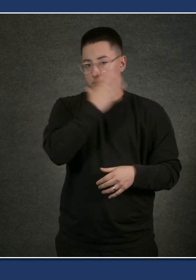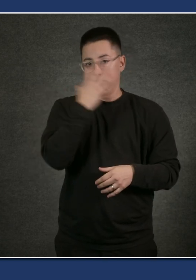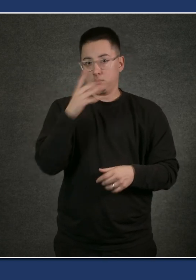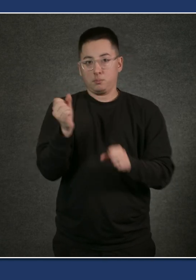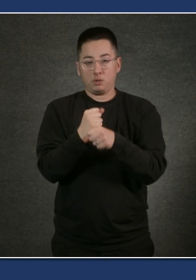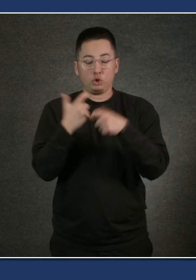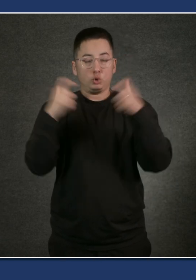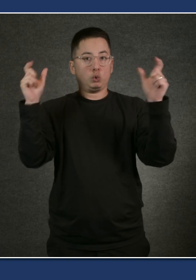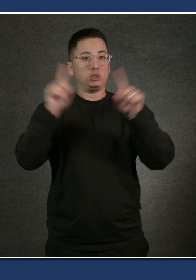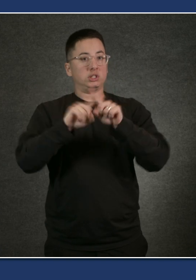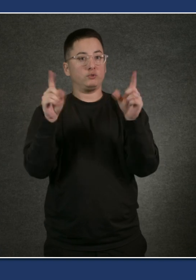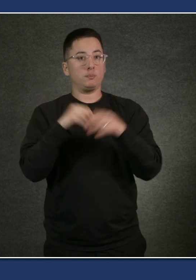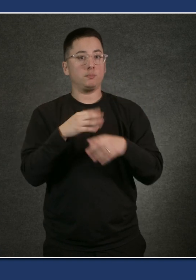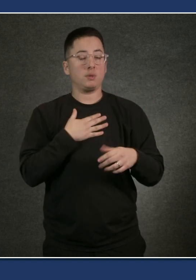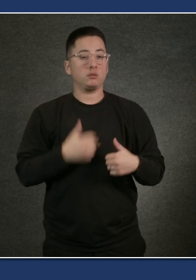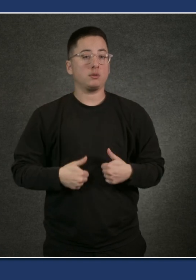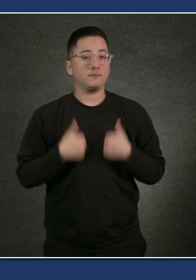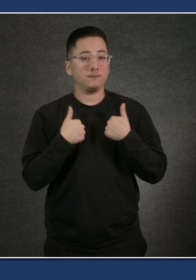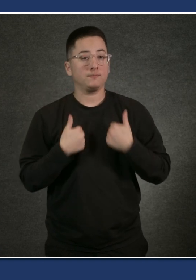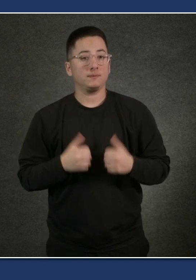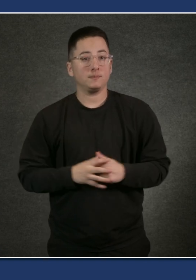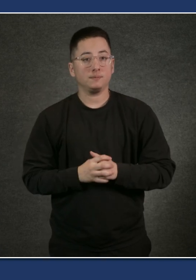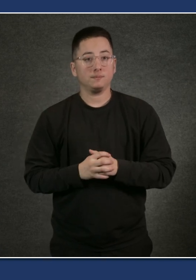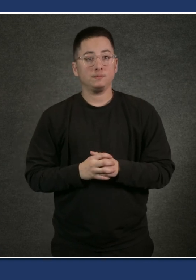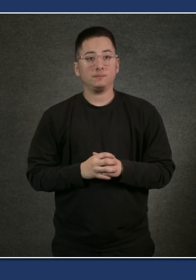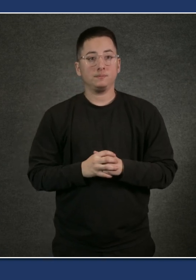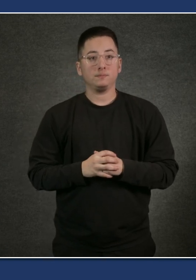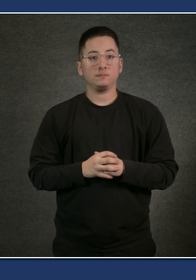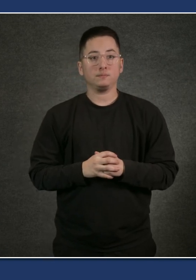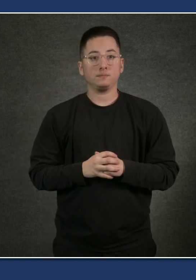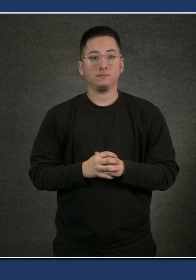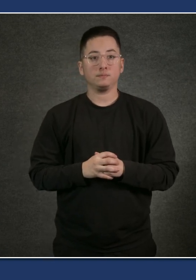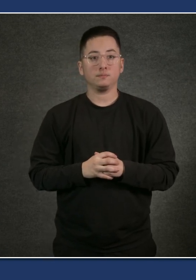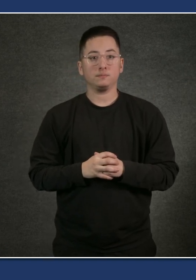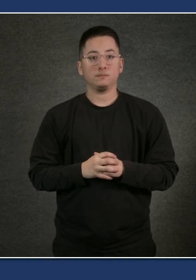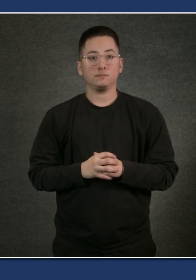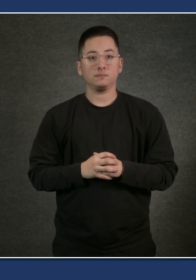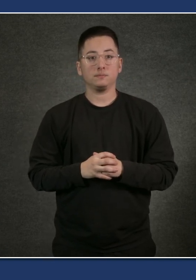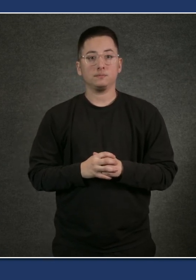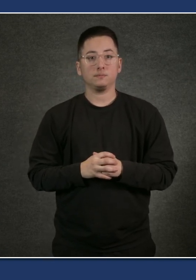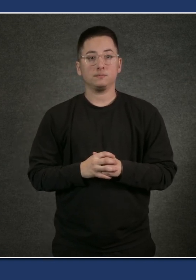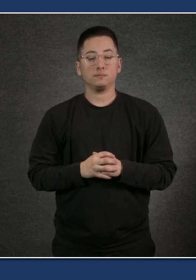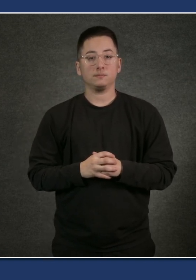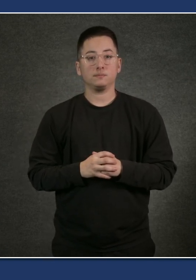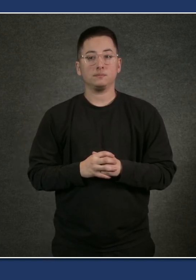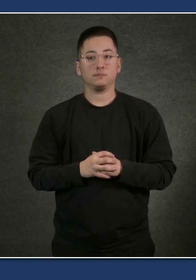opportunity. I know I was one of them. I utilized this life-saving program.